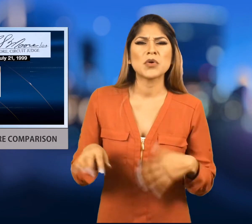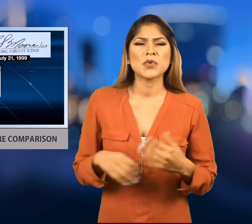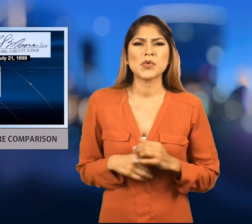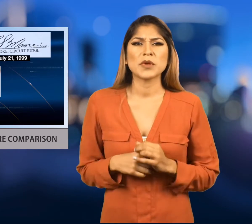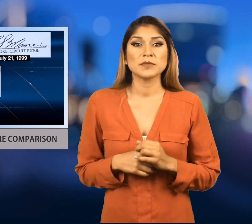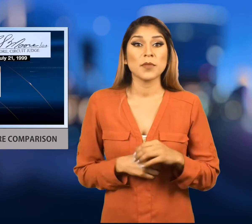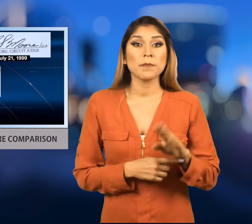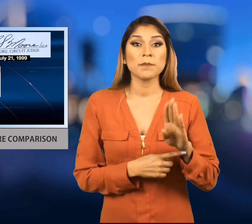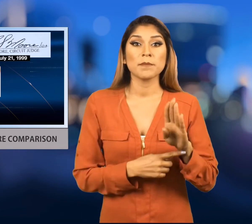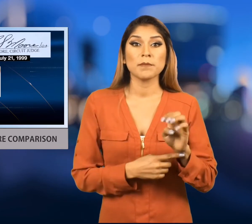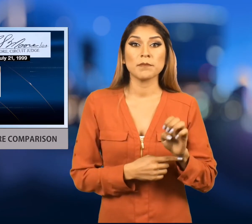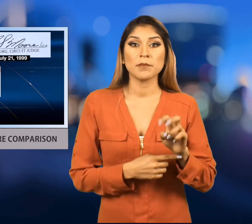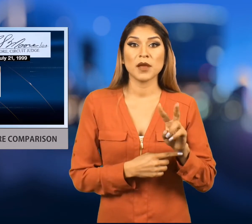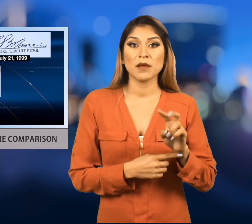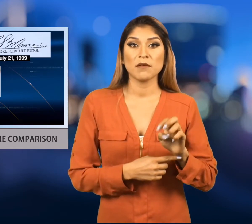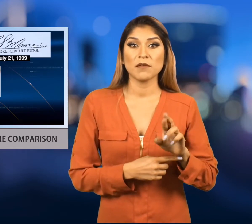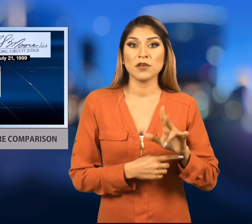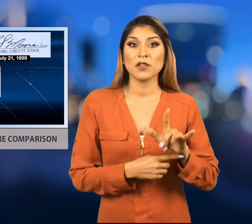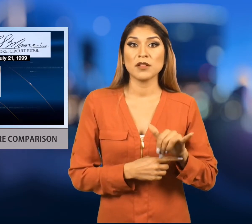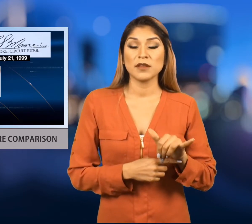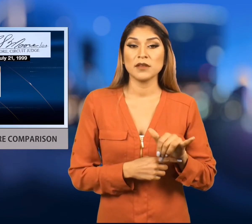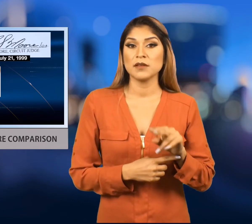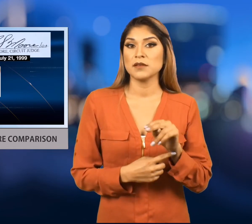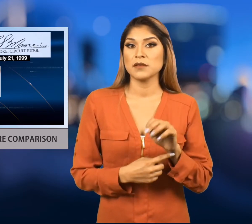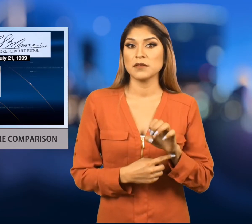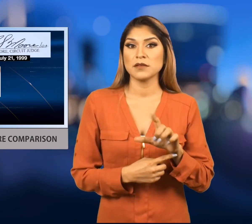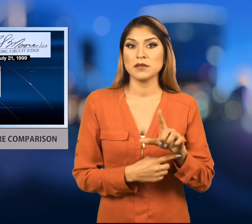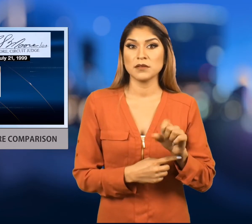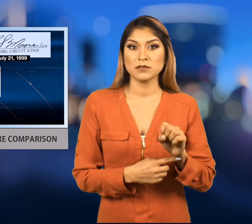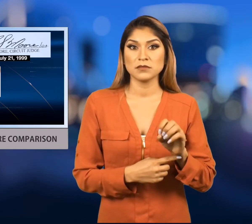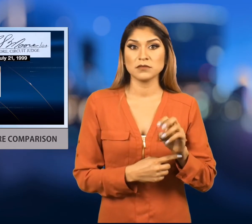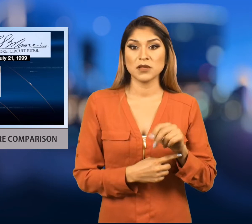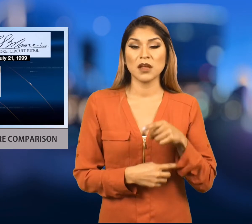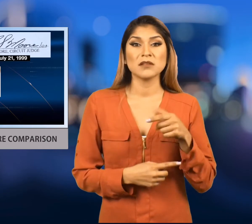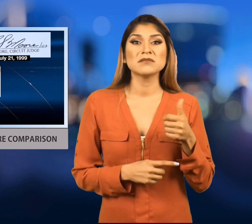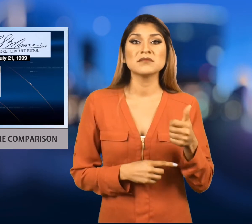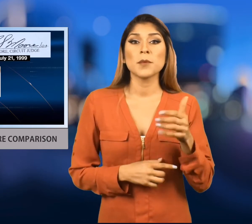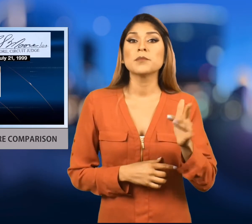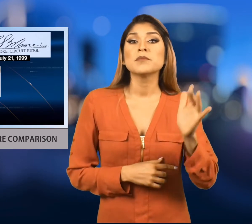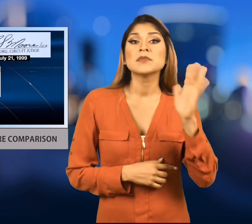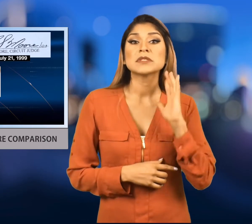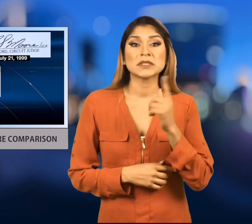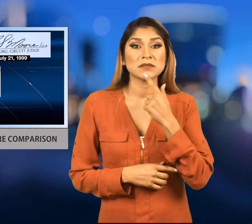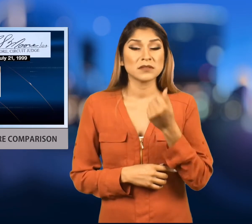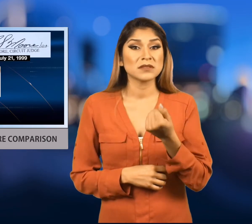Beverly Nelson has come forward and said the